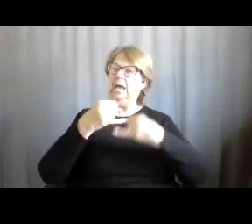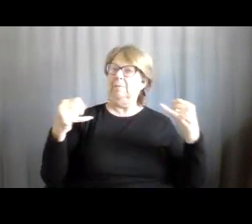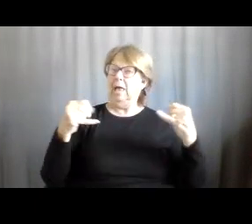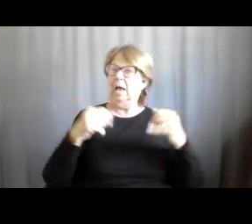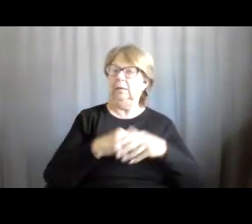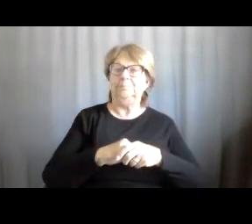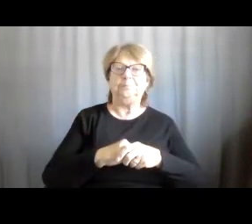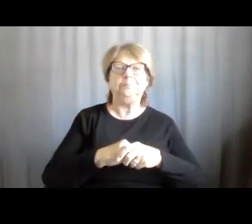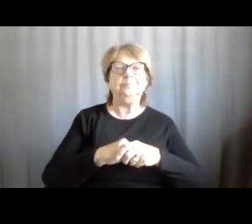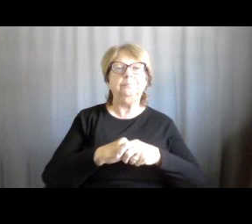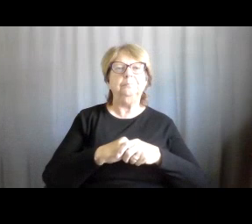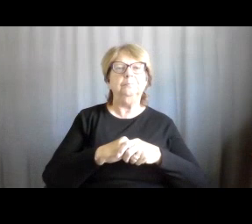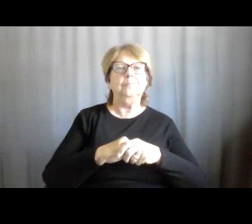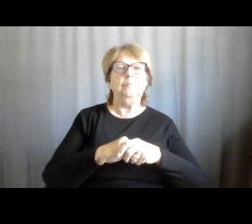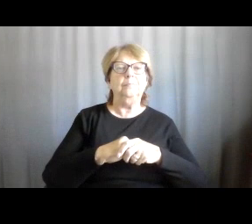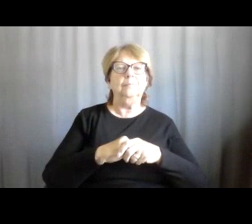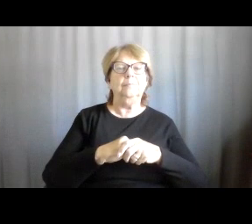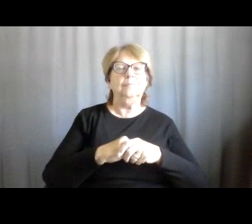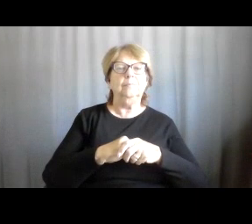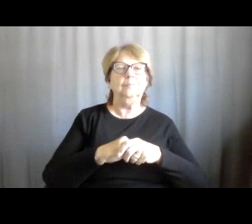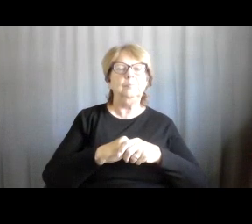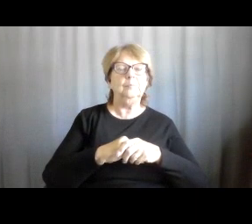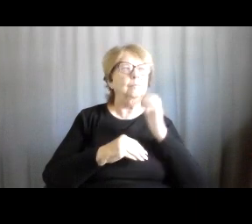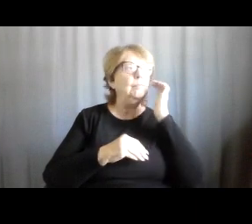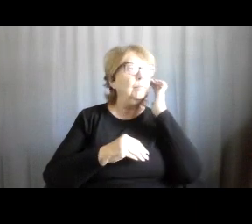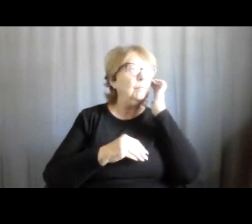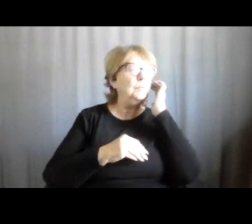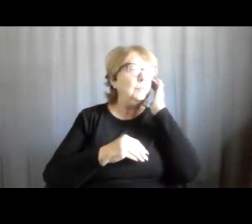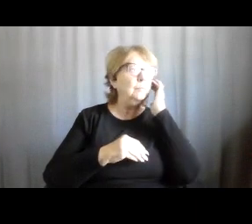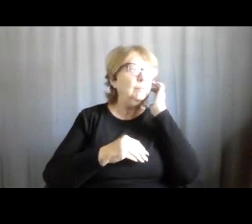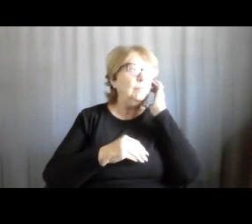[Roby Poche (DES)] As stated before, the assessment